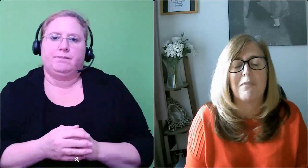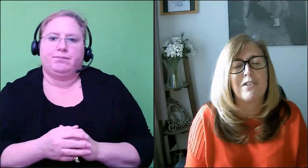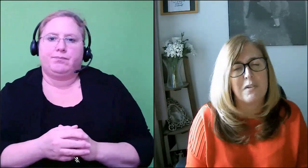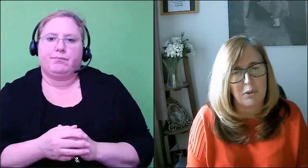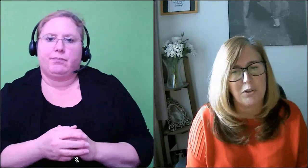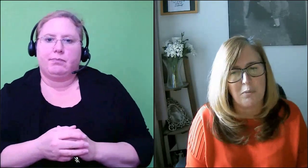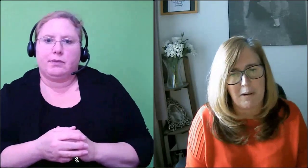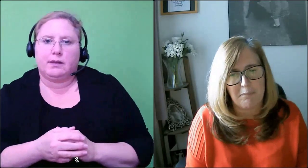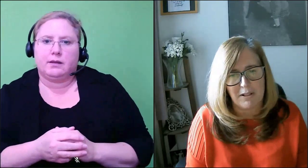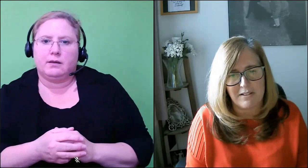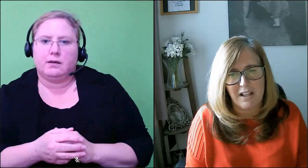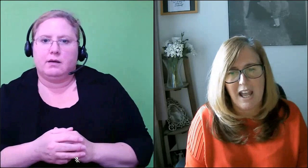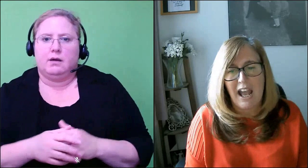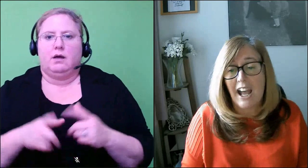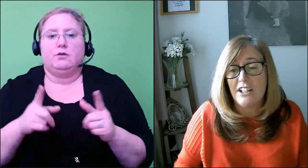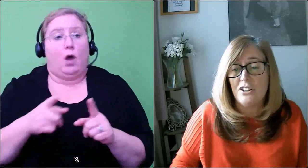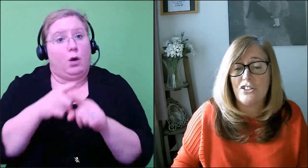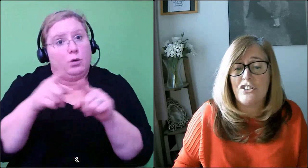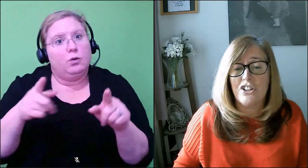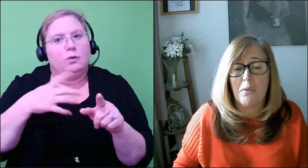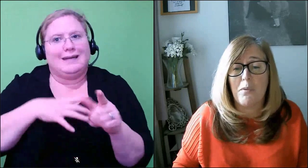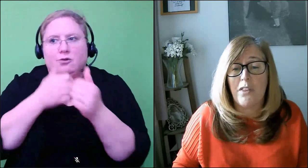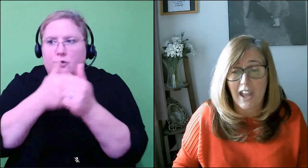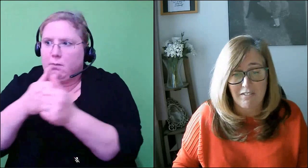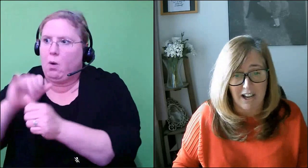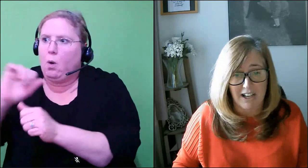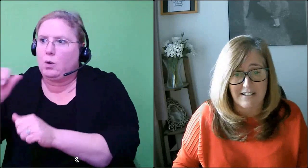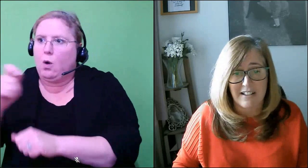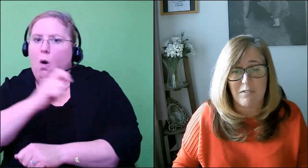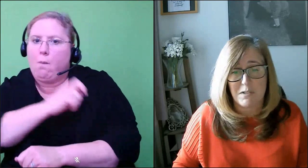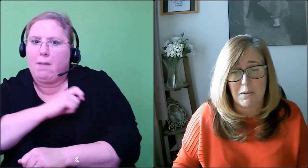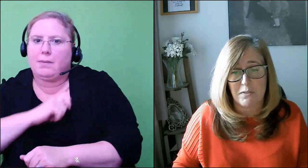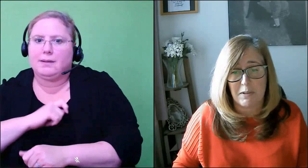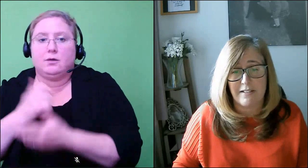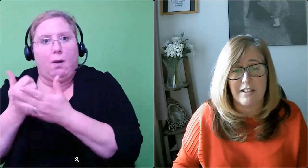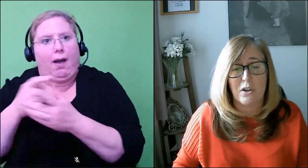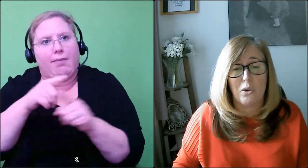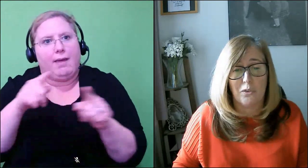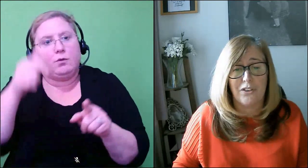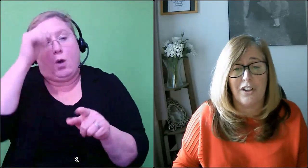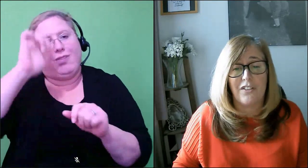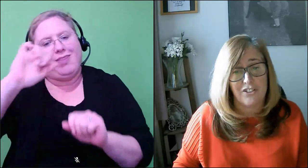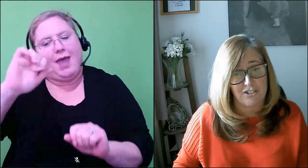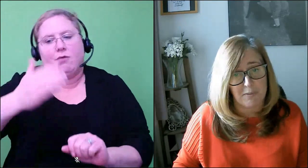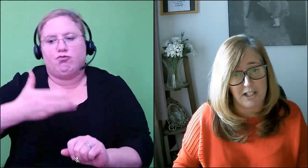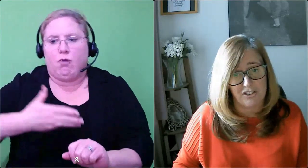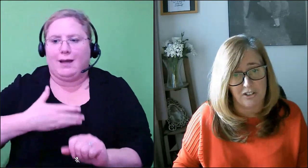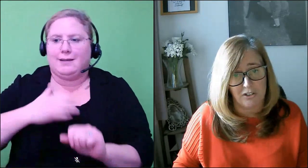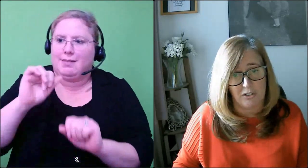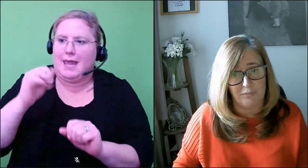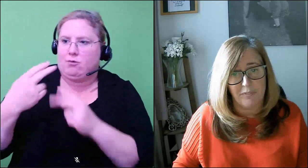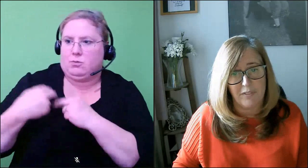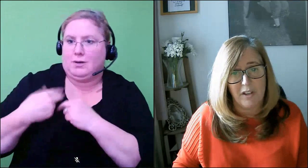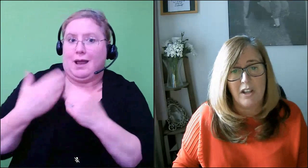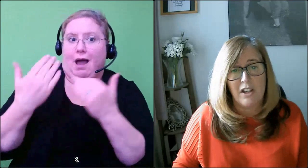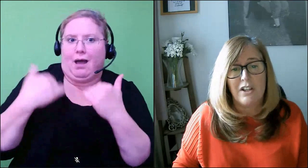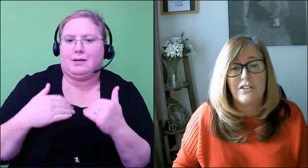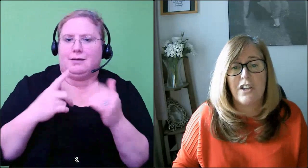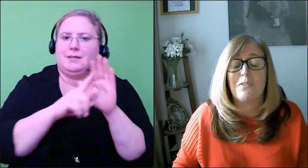so you know how to support your members in order to know their rights and responsibilities under discrimination law.